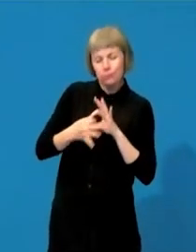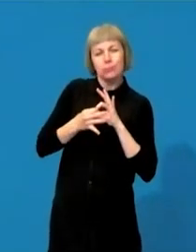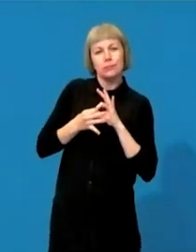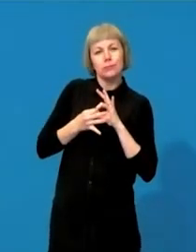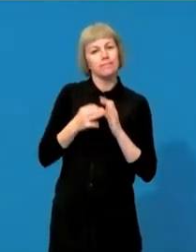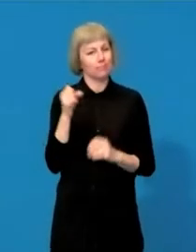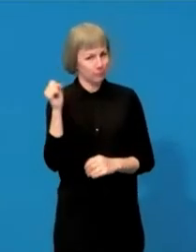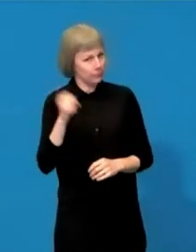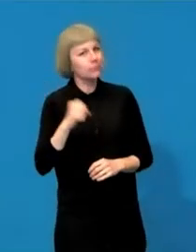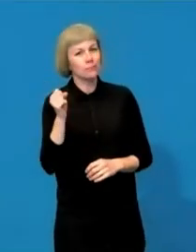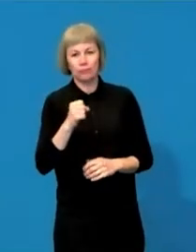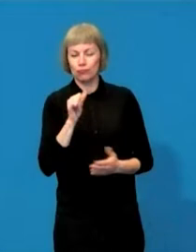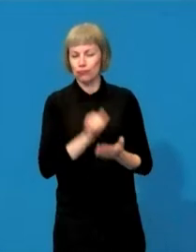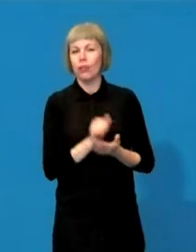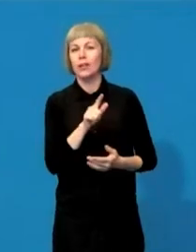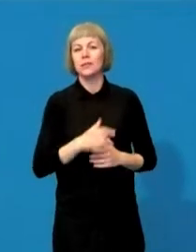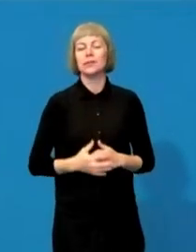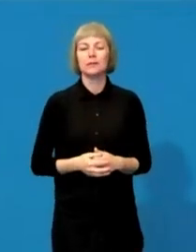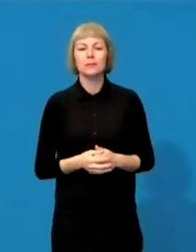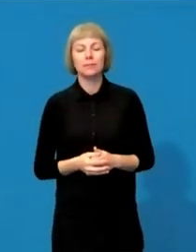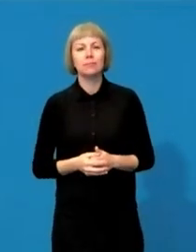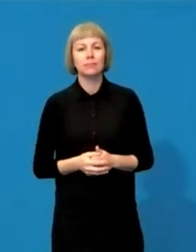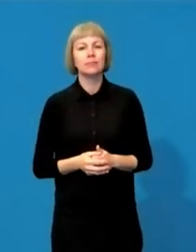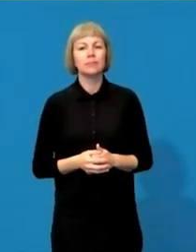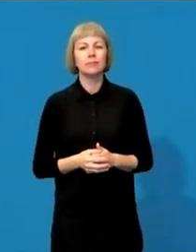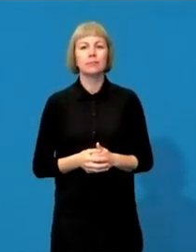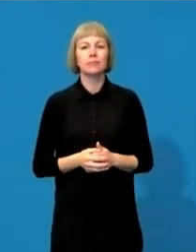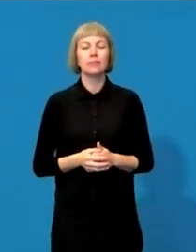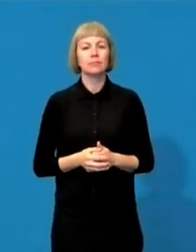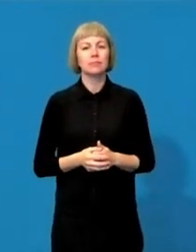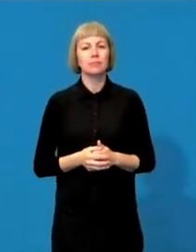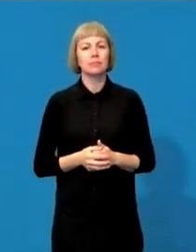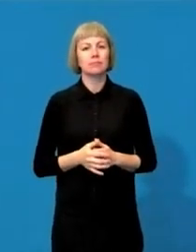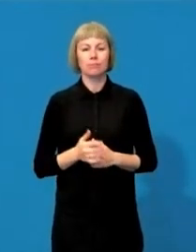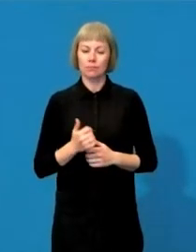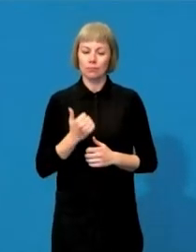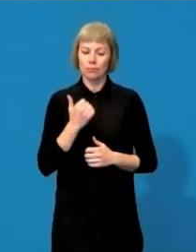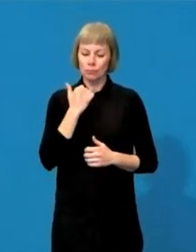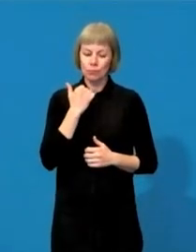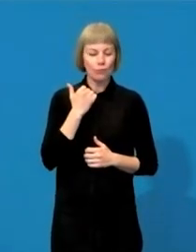Yeah, it does. Like, just - you got to carry your own people's name, you know, like the song-lines